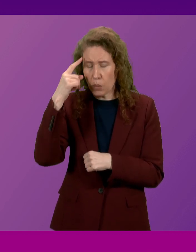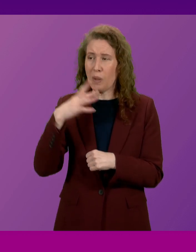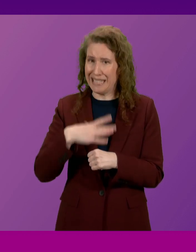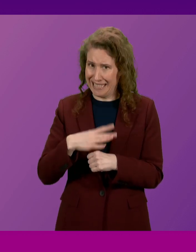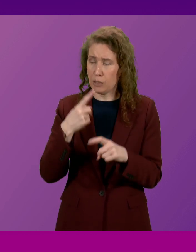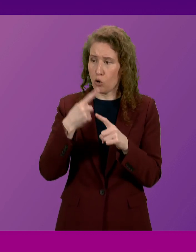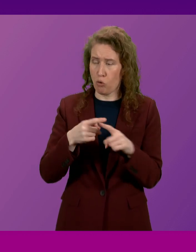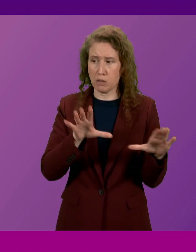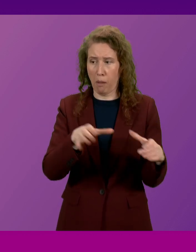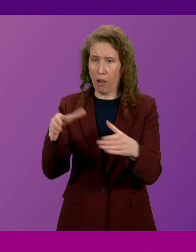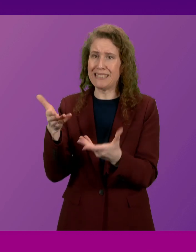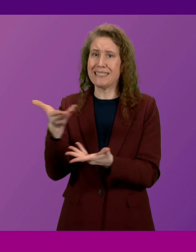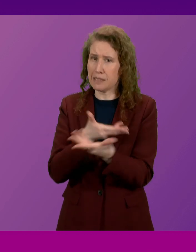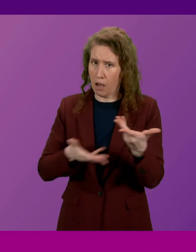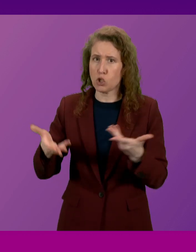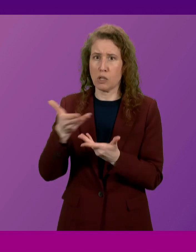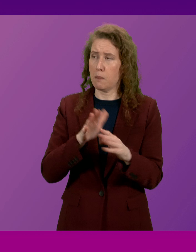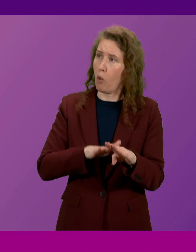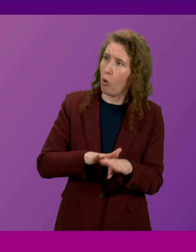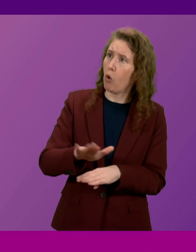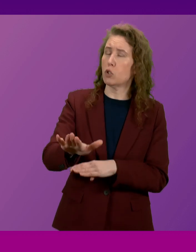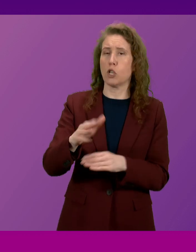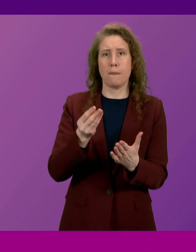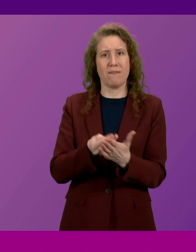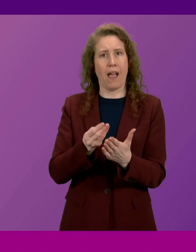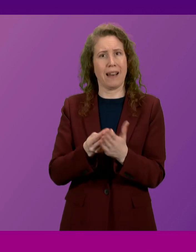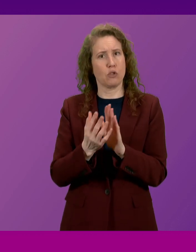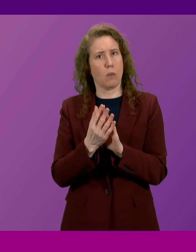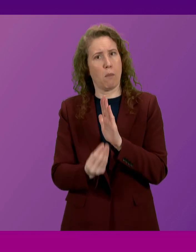discussion about a long-term financial model. Right now, the student profile is changing,